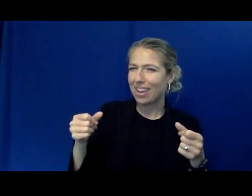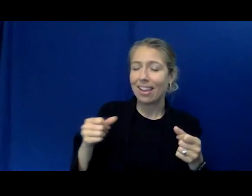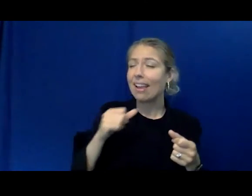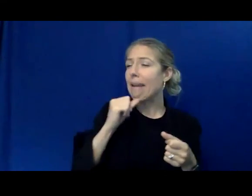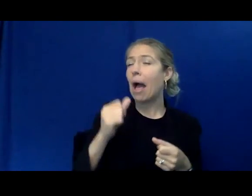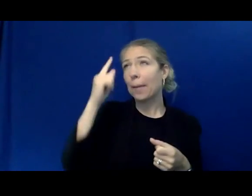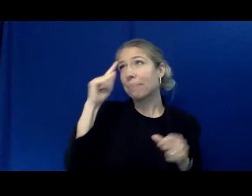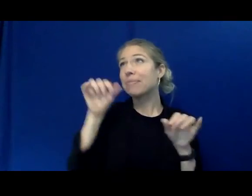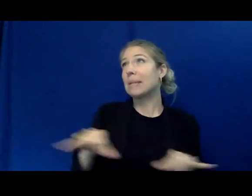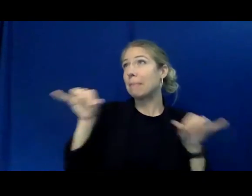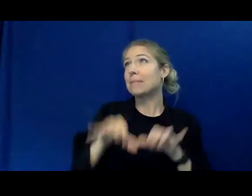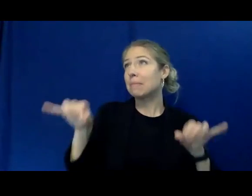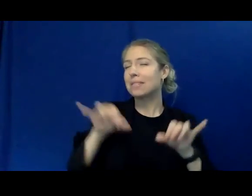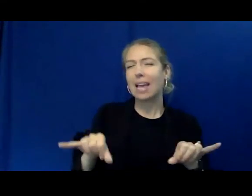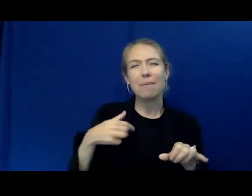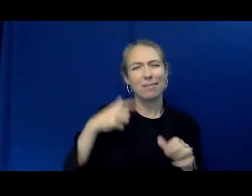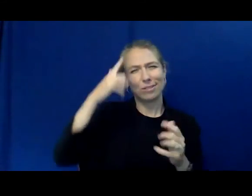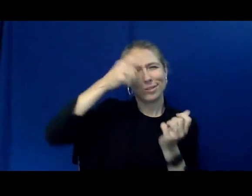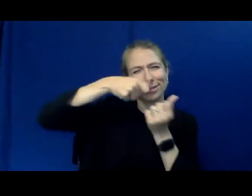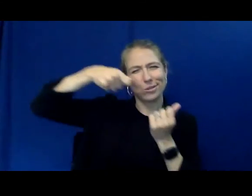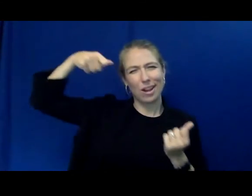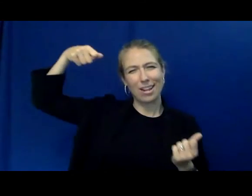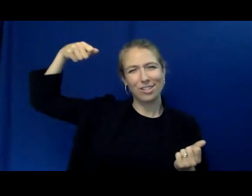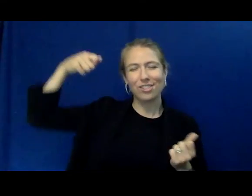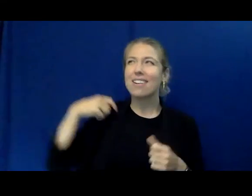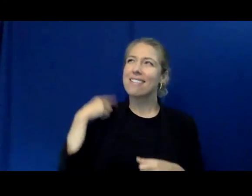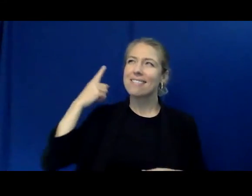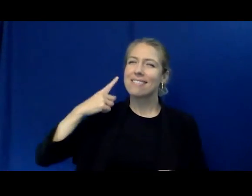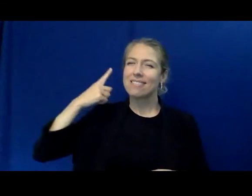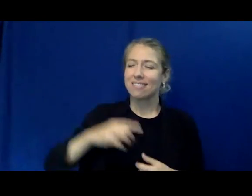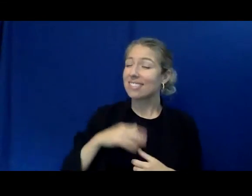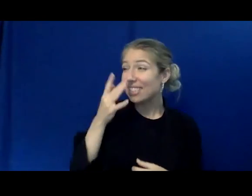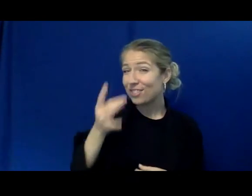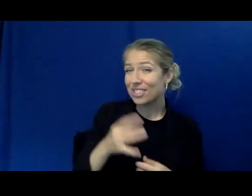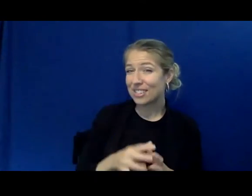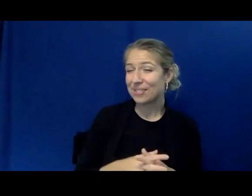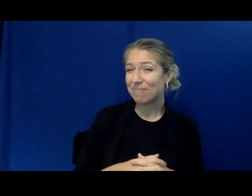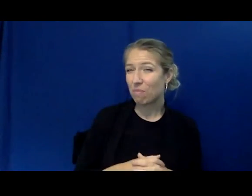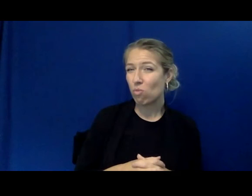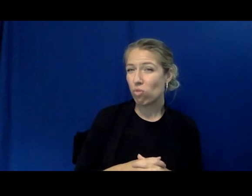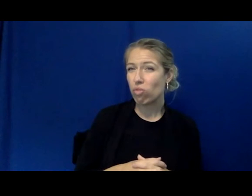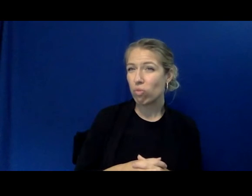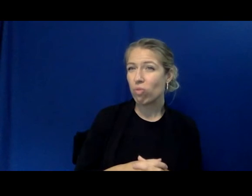That sounds like something that is pretty interesting, people aren't always going to